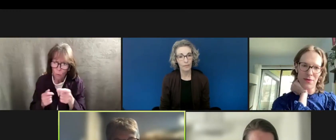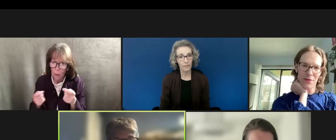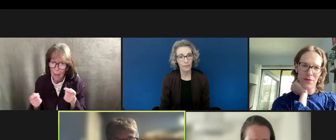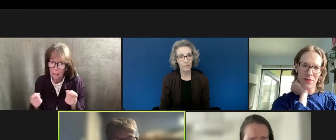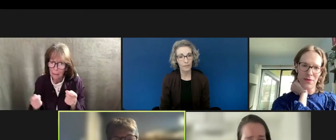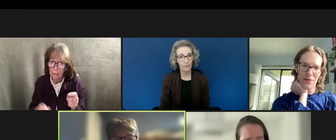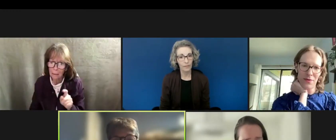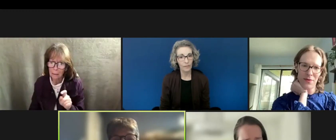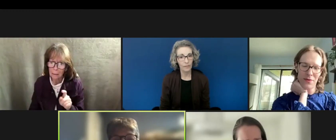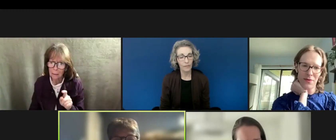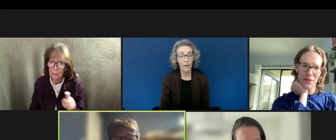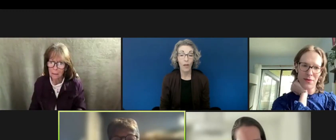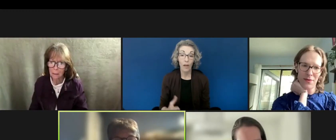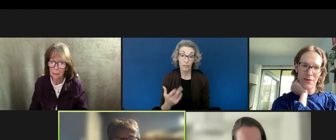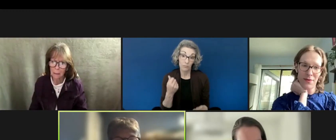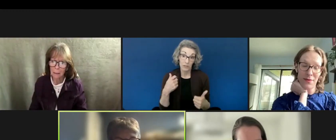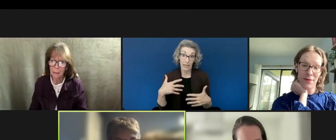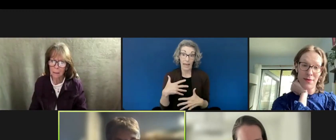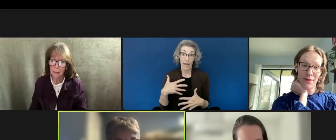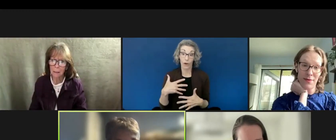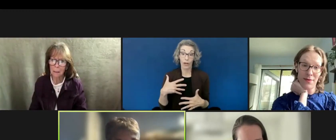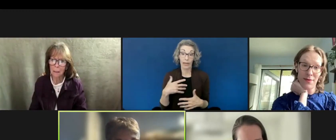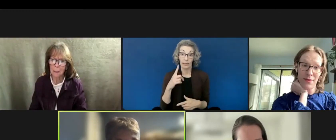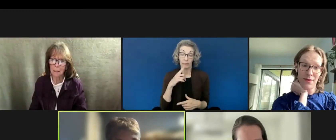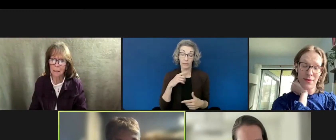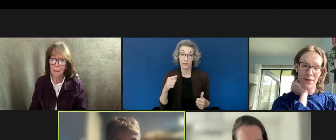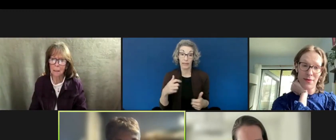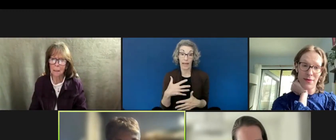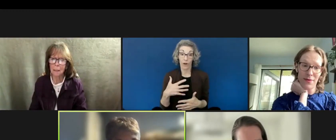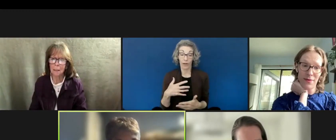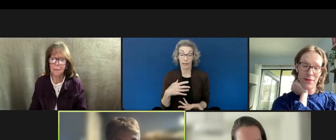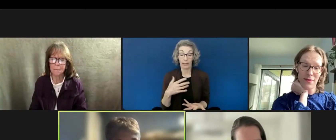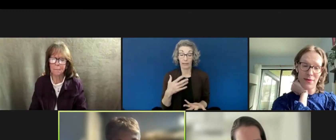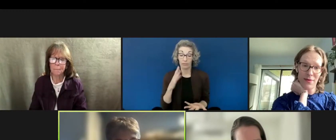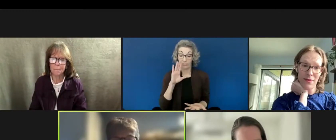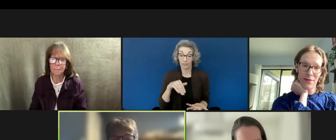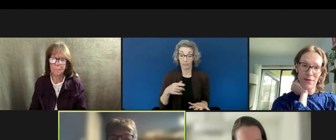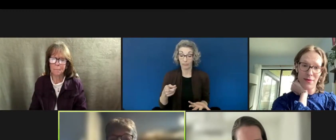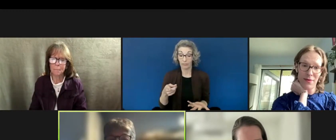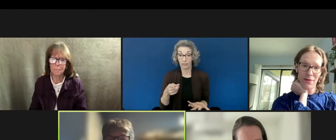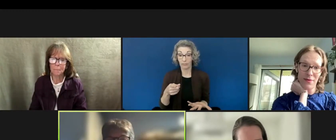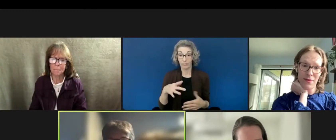It's scary. It's earth shaking, right?